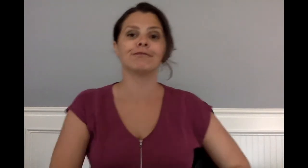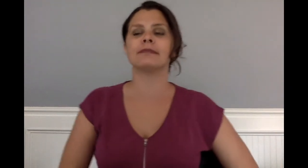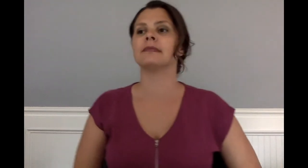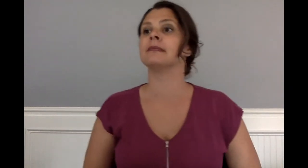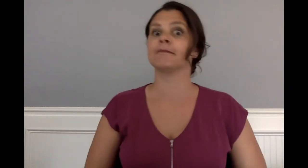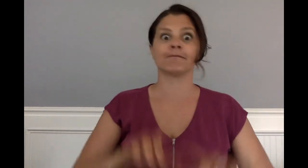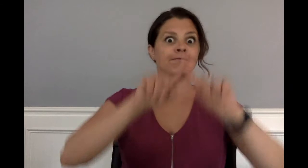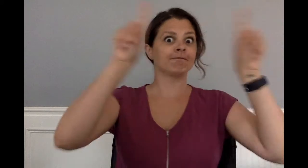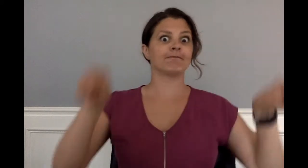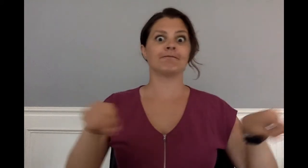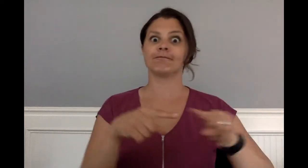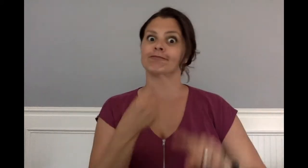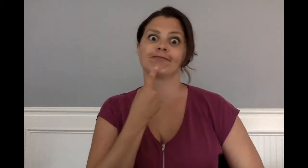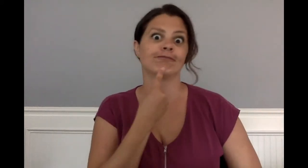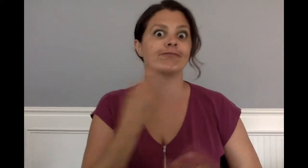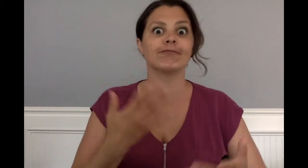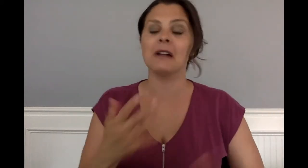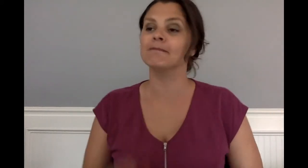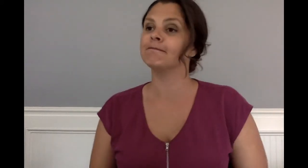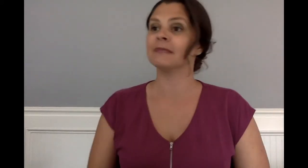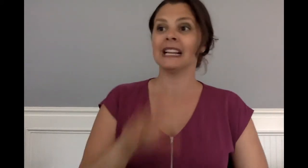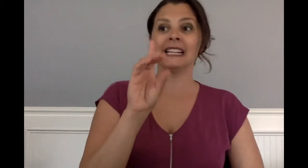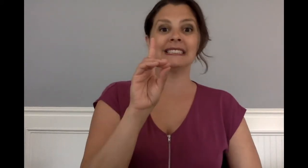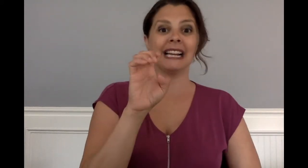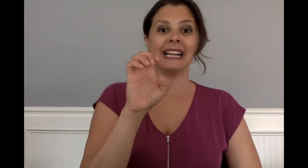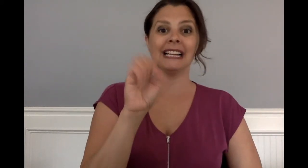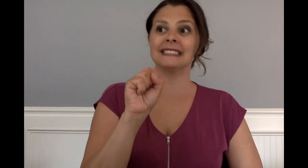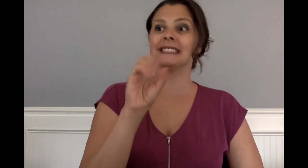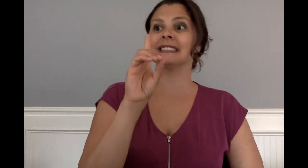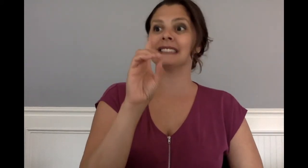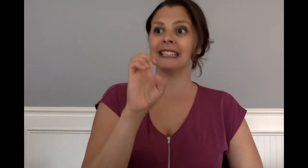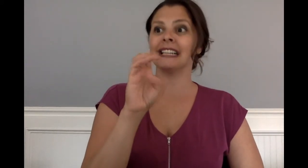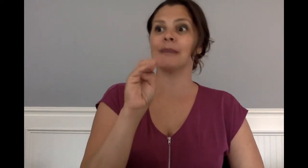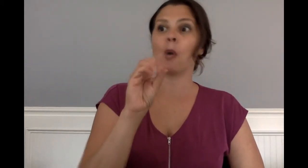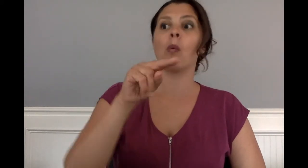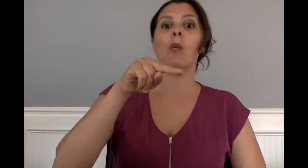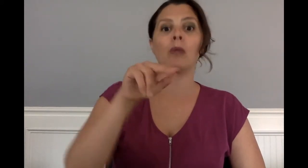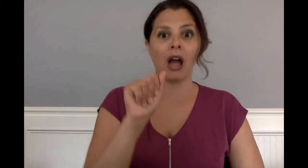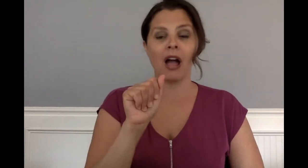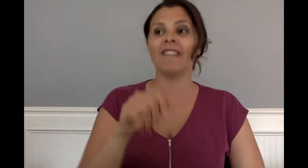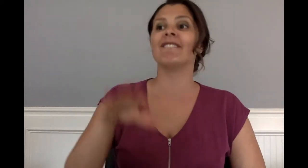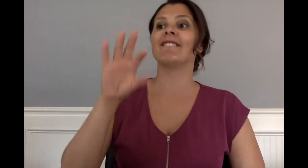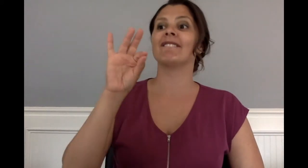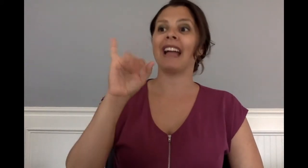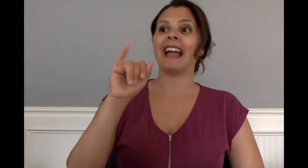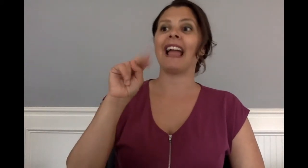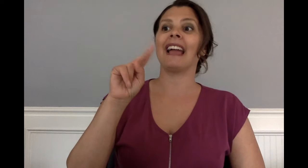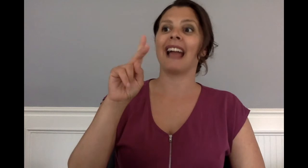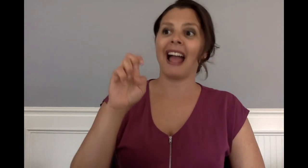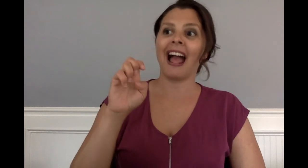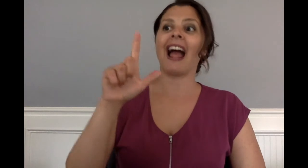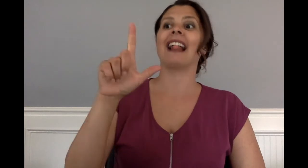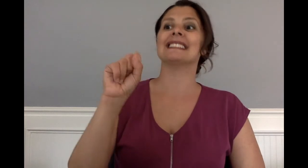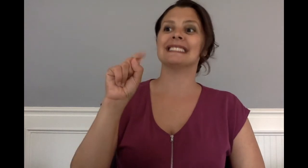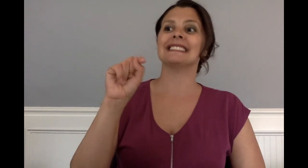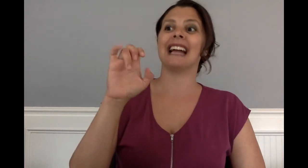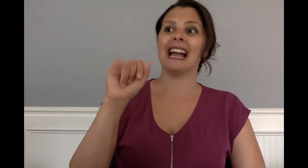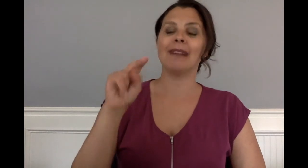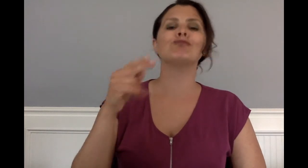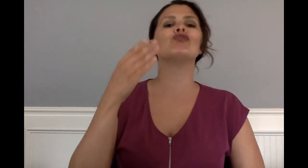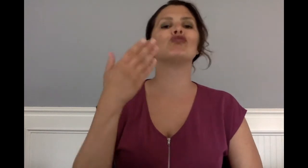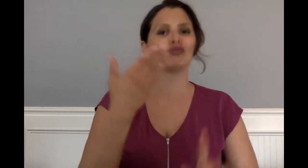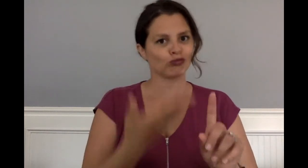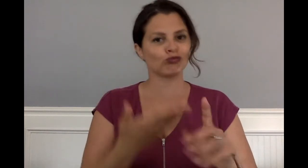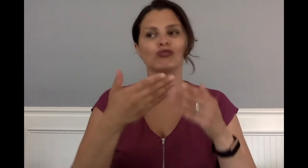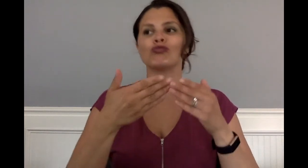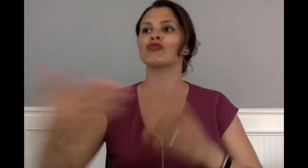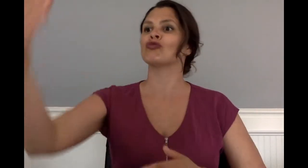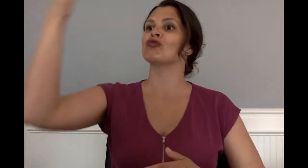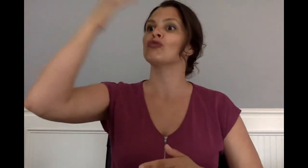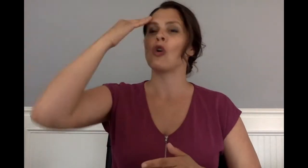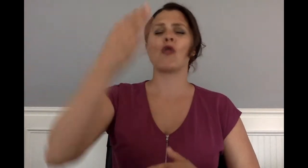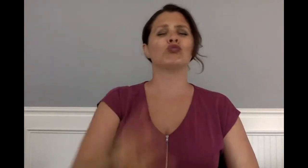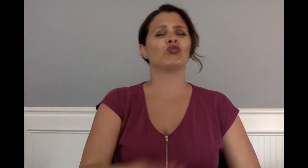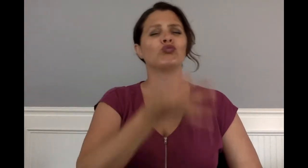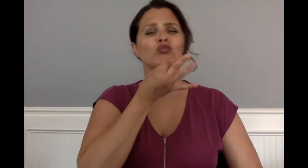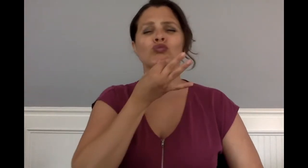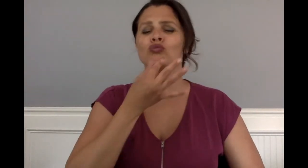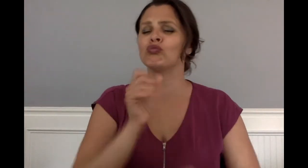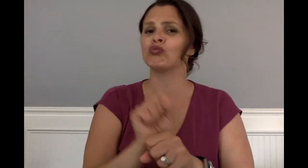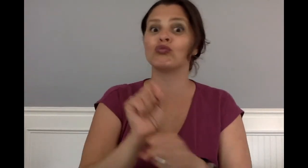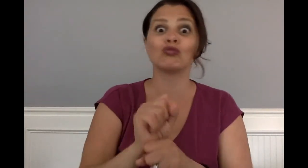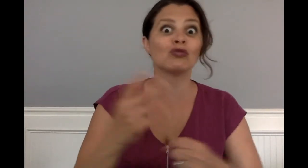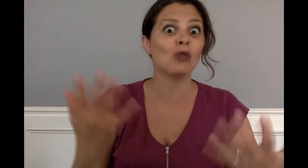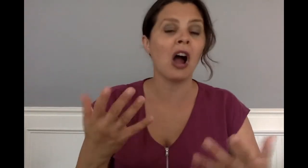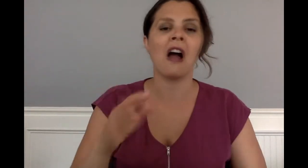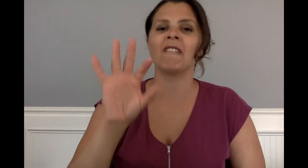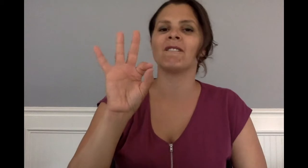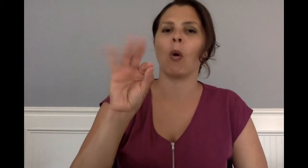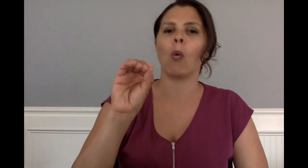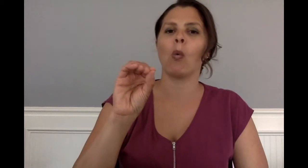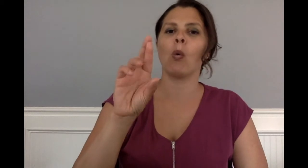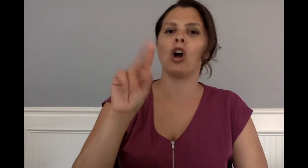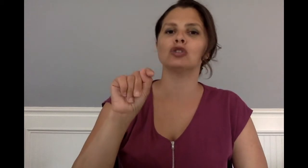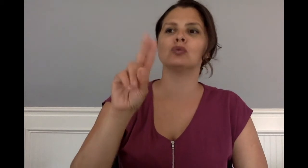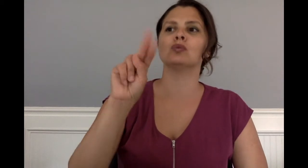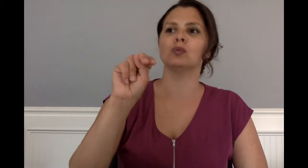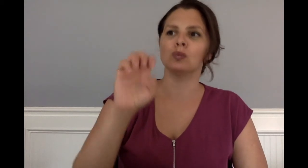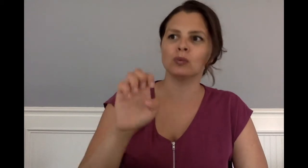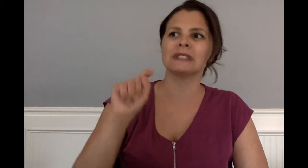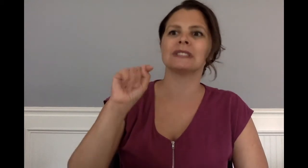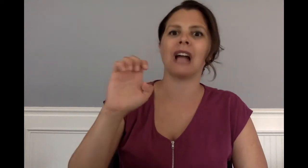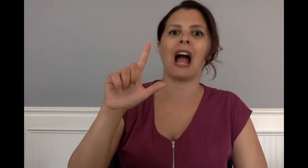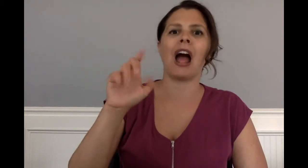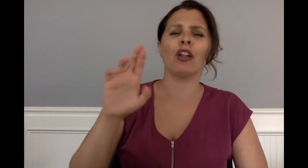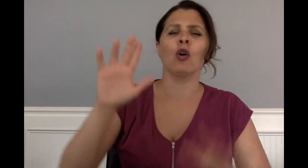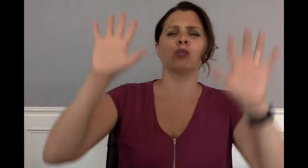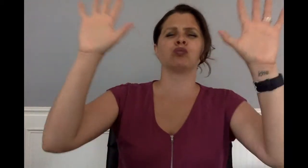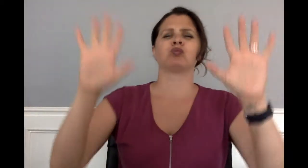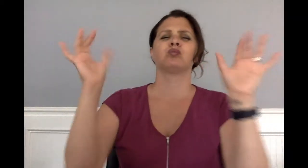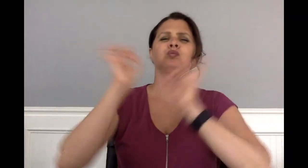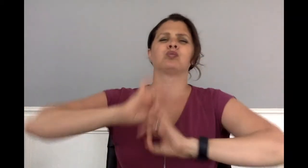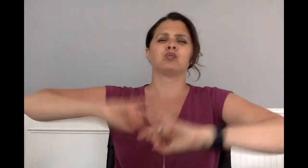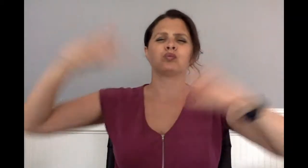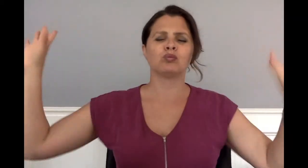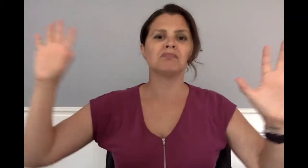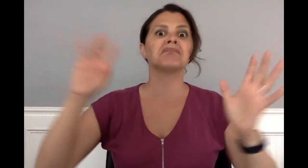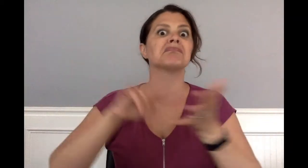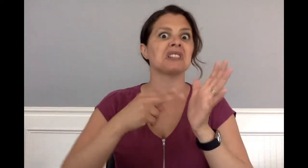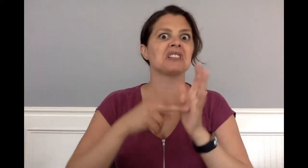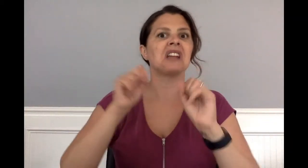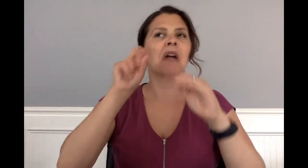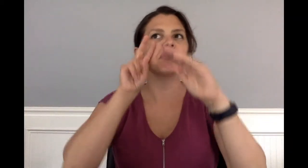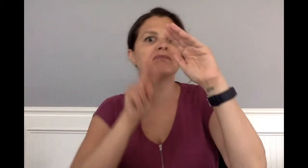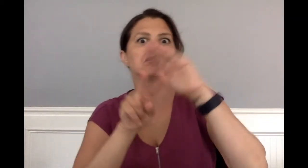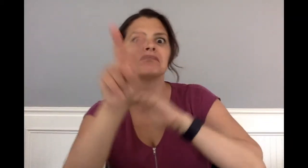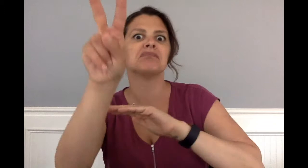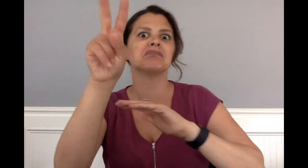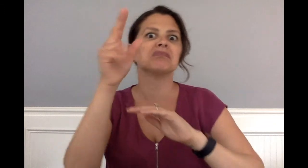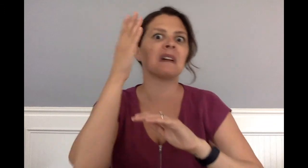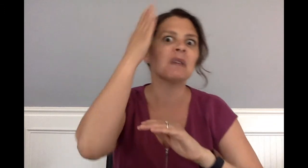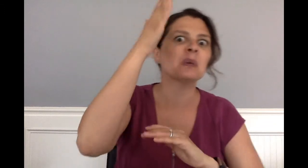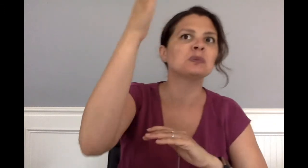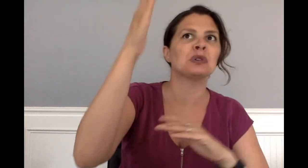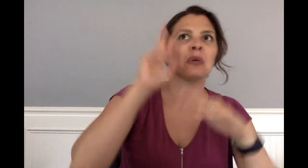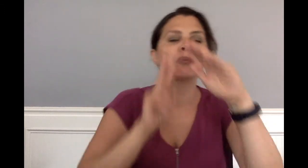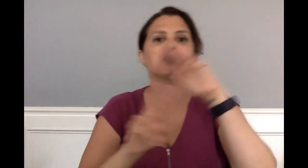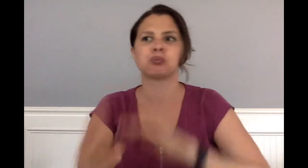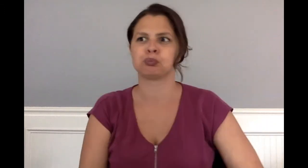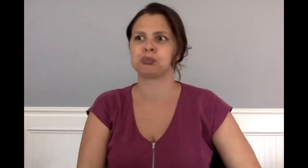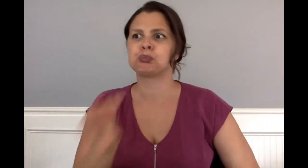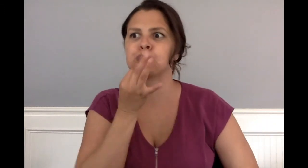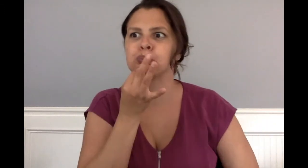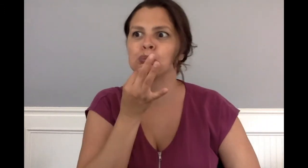“Desdemona Finkelstein is hereby known as a fortune-teller extraordinaire